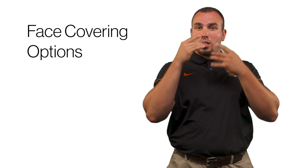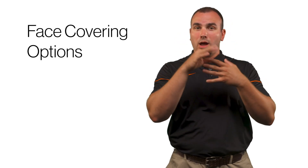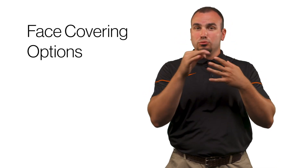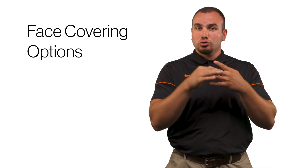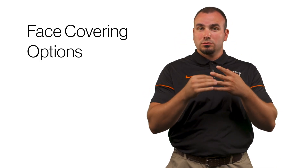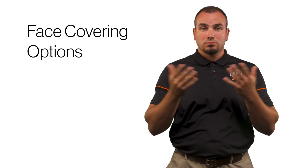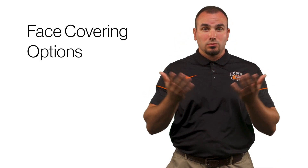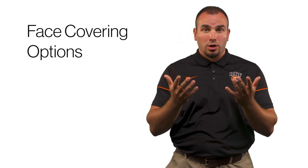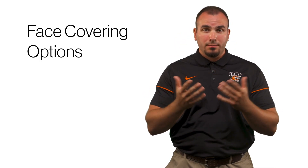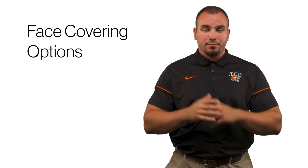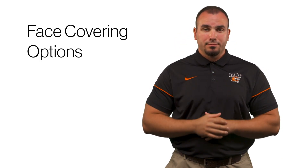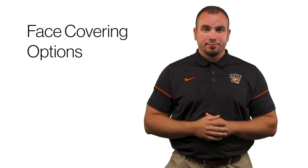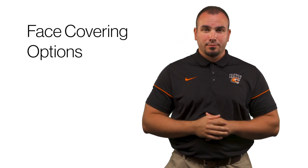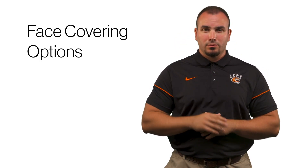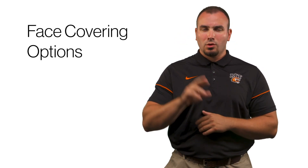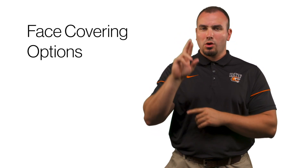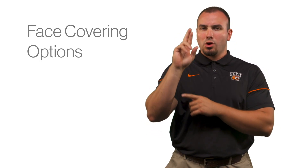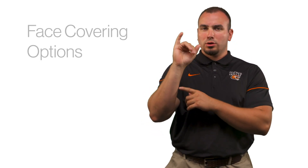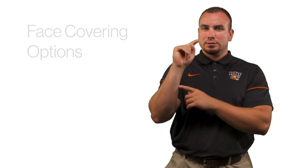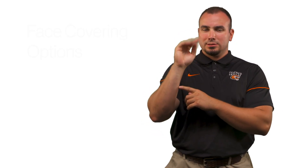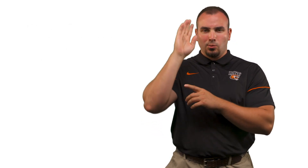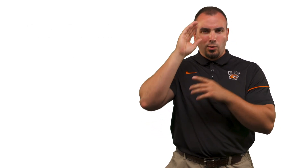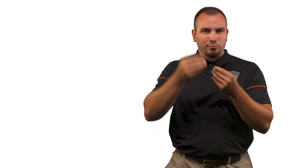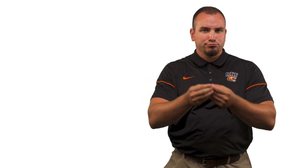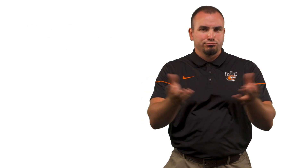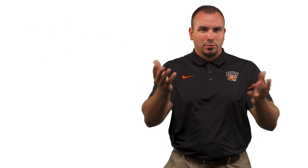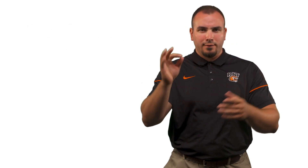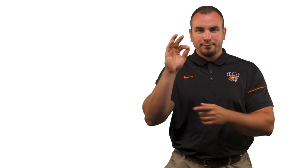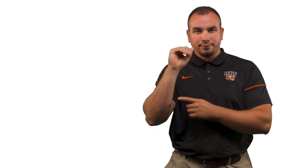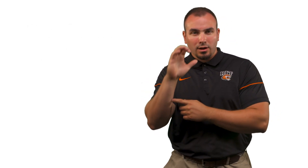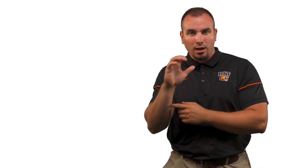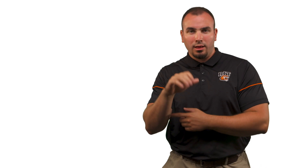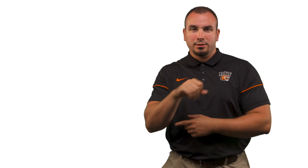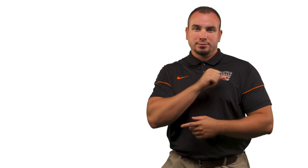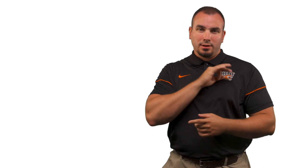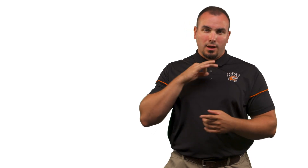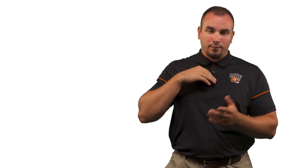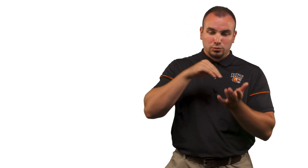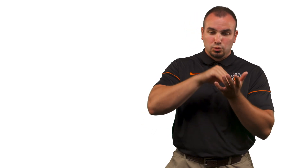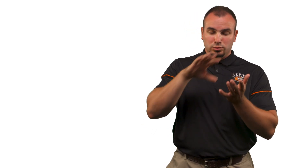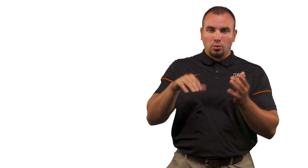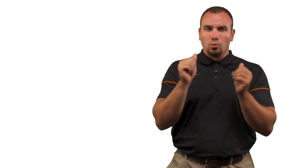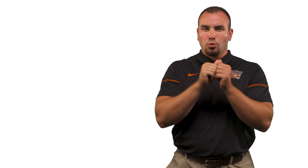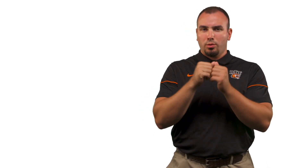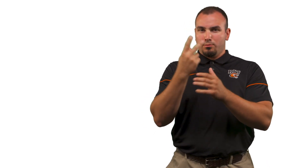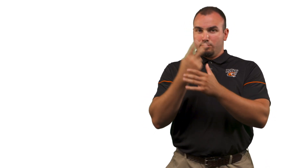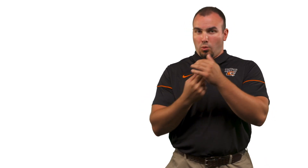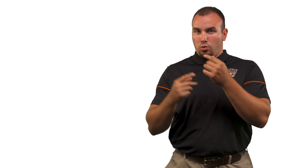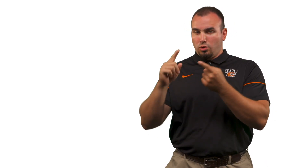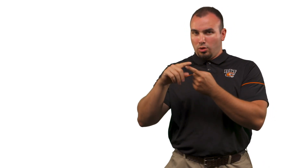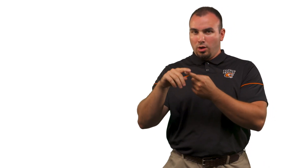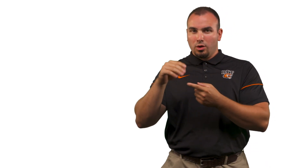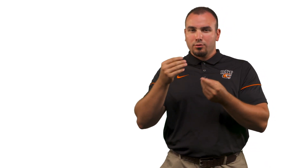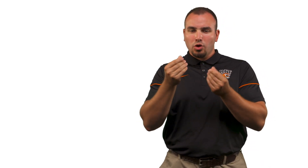Face Covering Options RIT will provide faculty, staff, and students